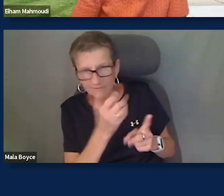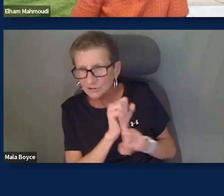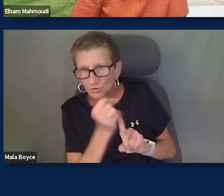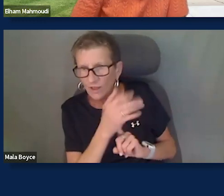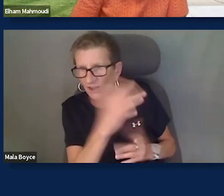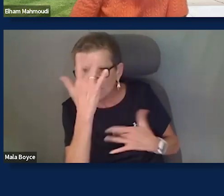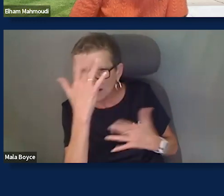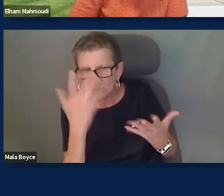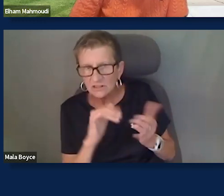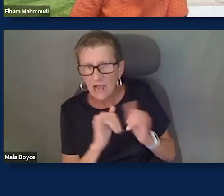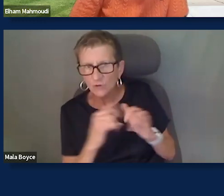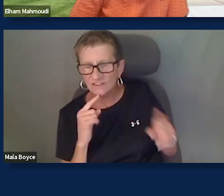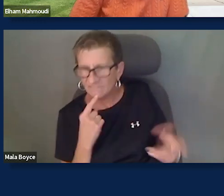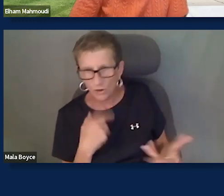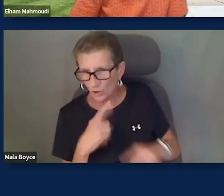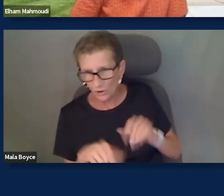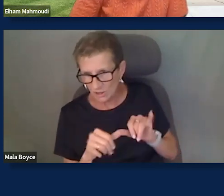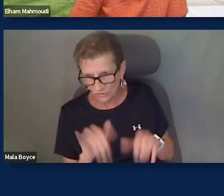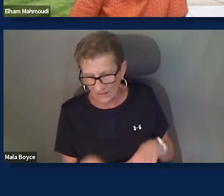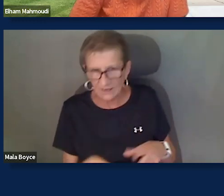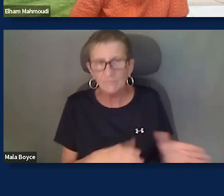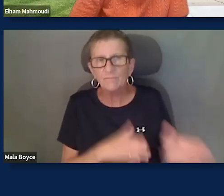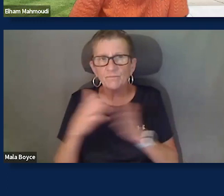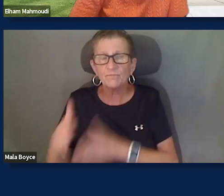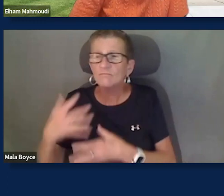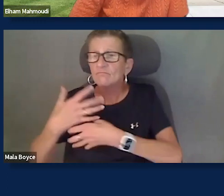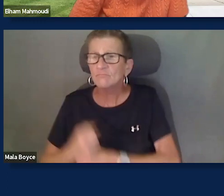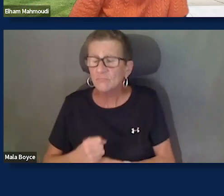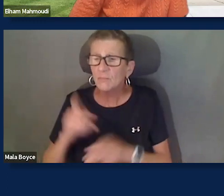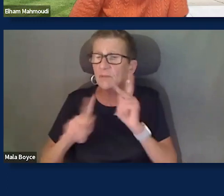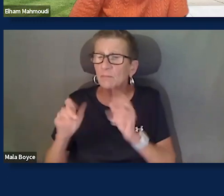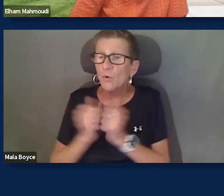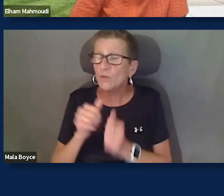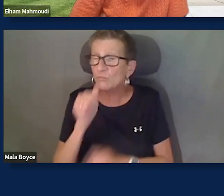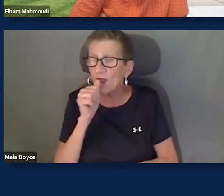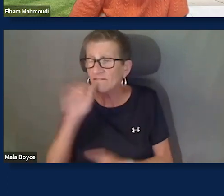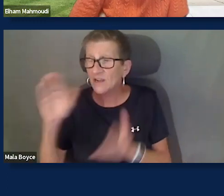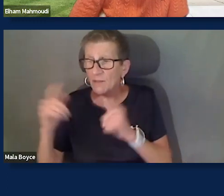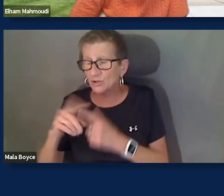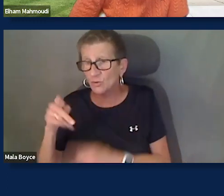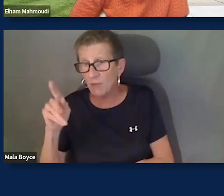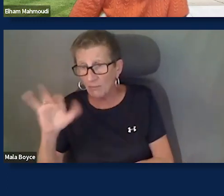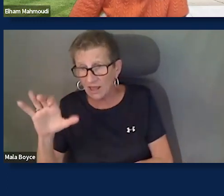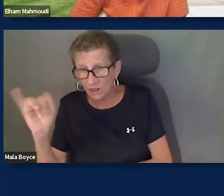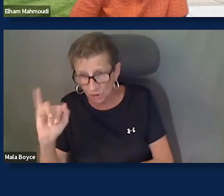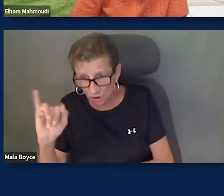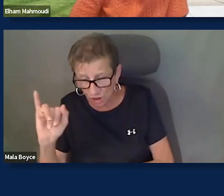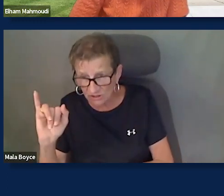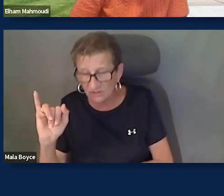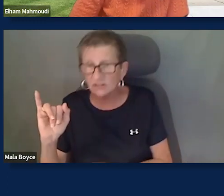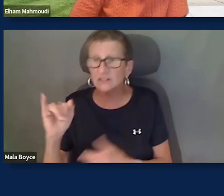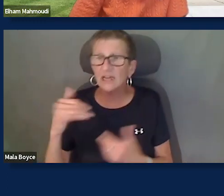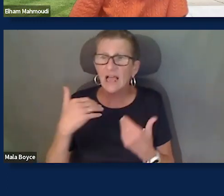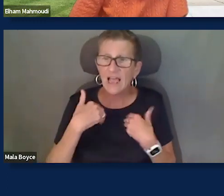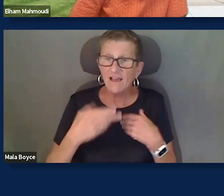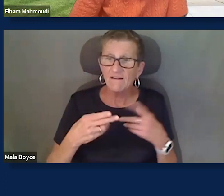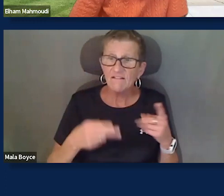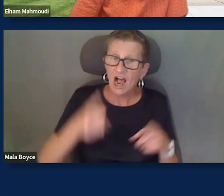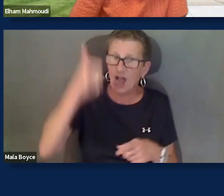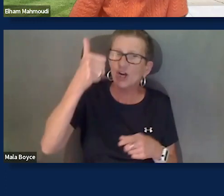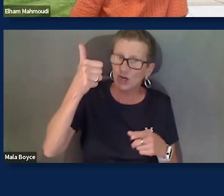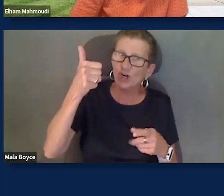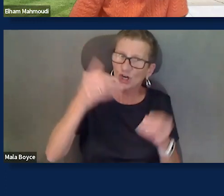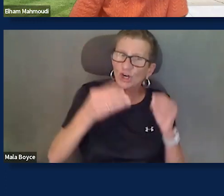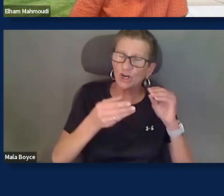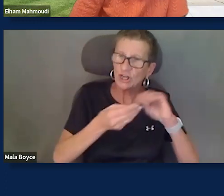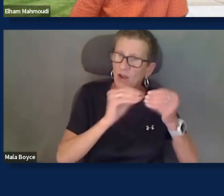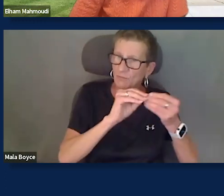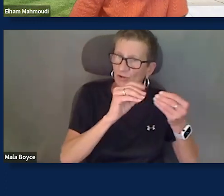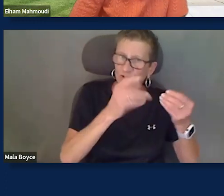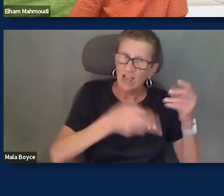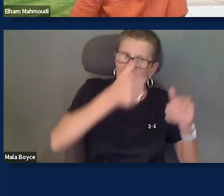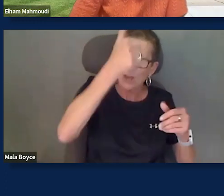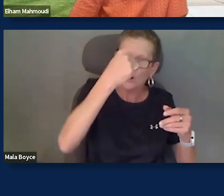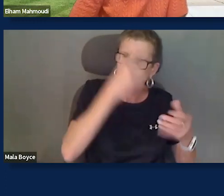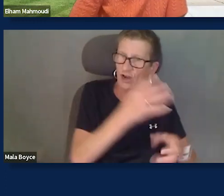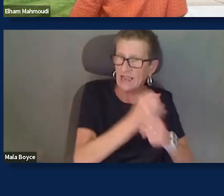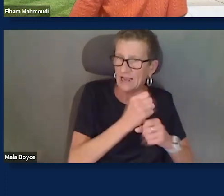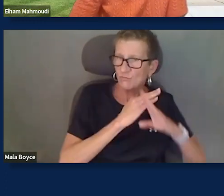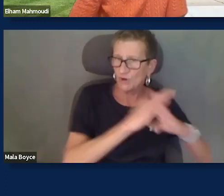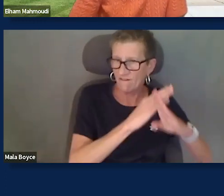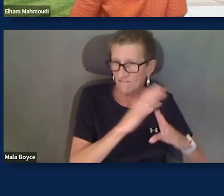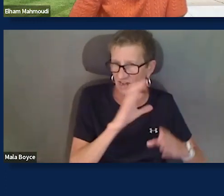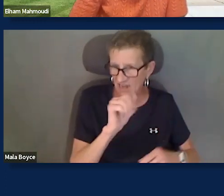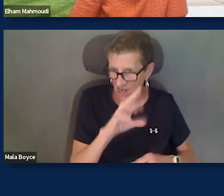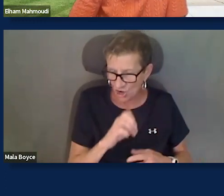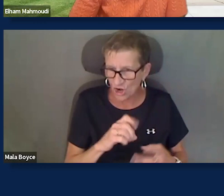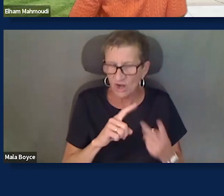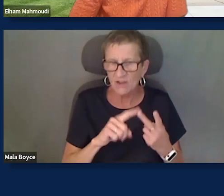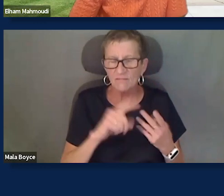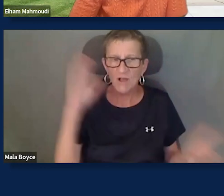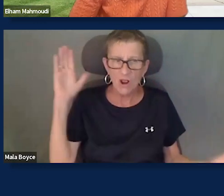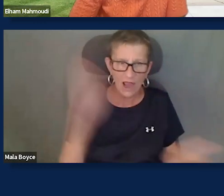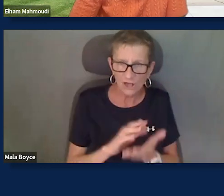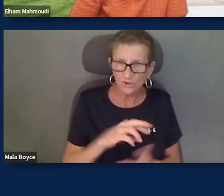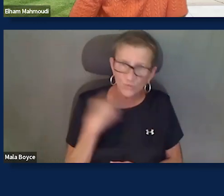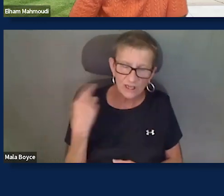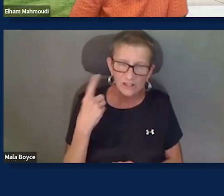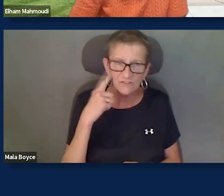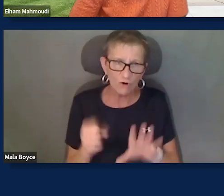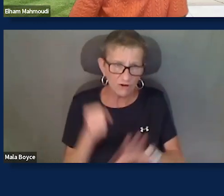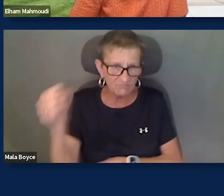So, in conclusion, people with private come pafrd with public insurance had higher odds of receiving preventive care and they're at lower risk for potentially preventable hospitalizations.